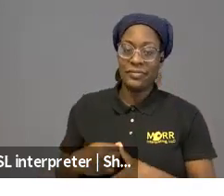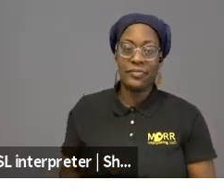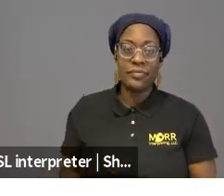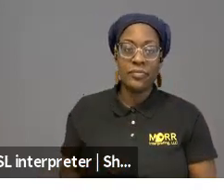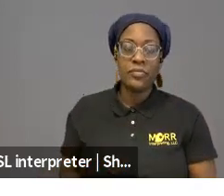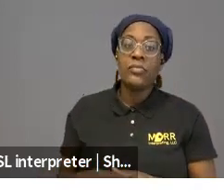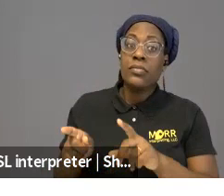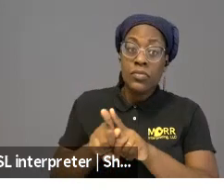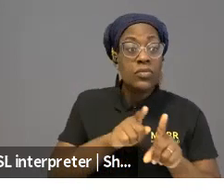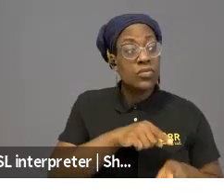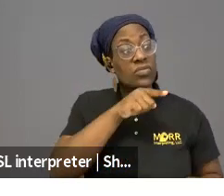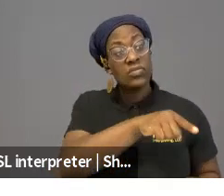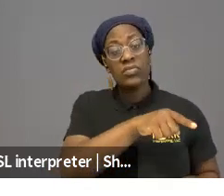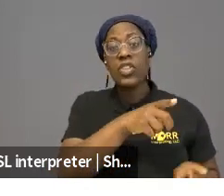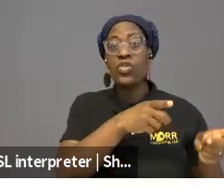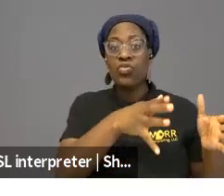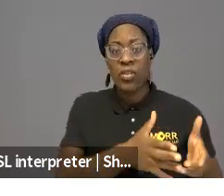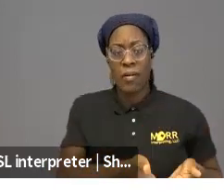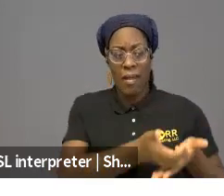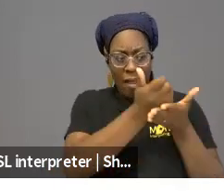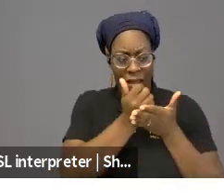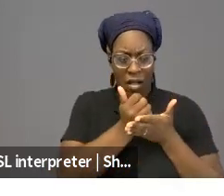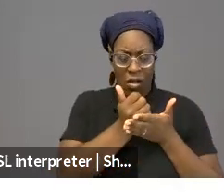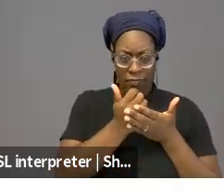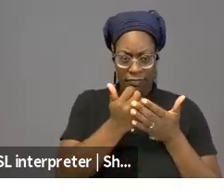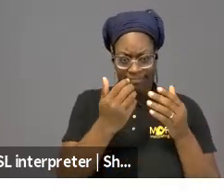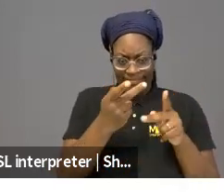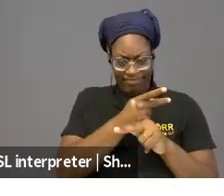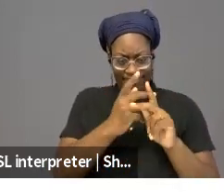and that's been a really fruitful collaboration and improvement for us within our center.